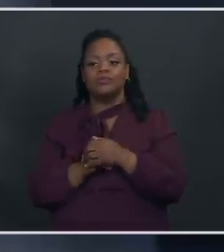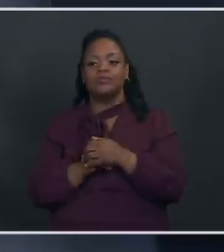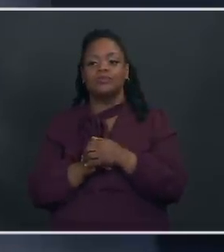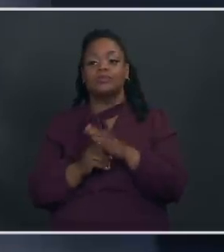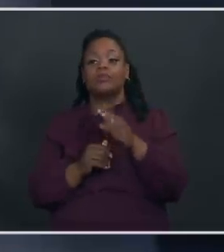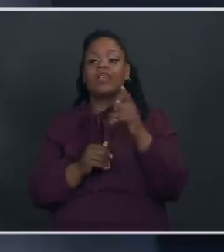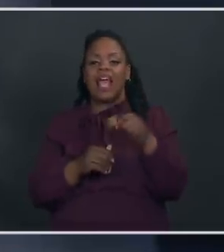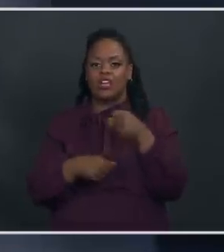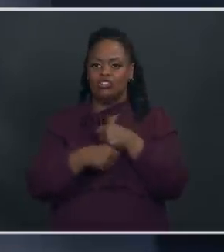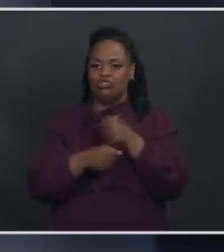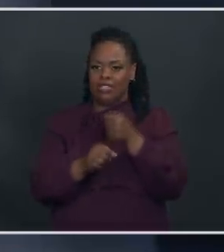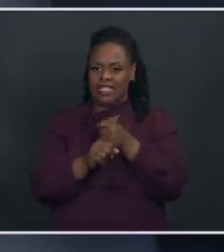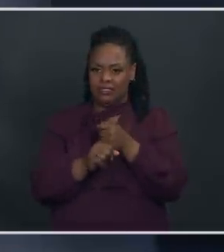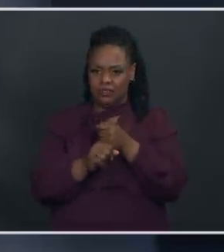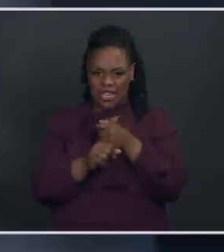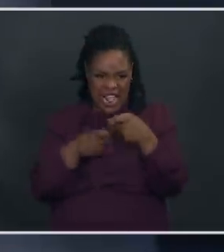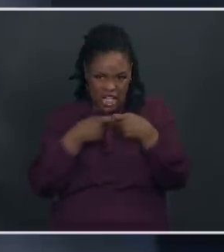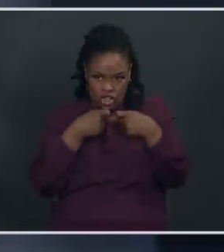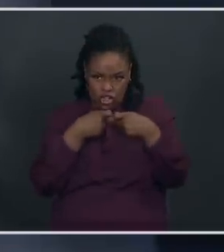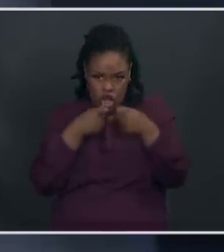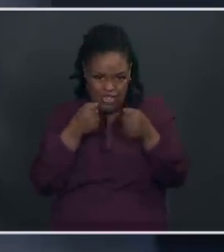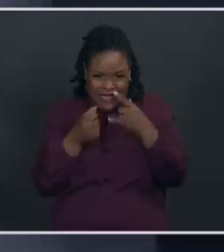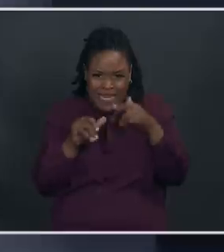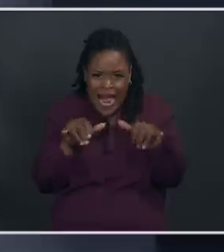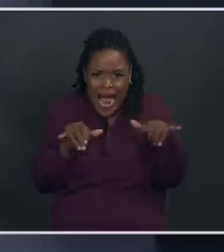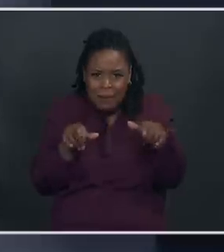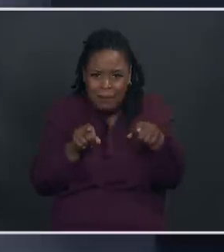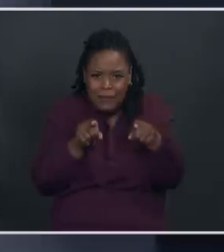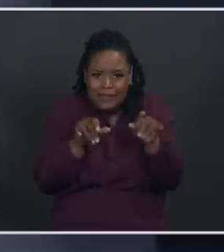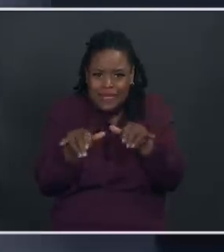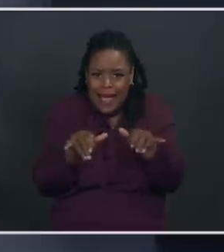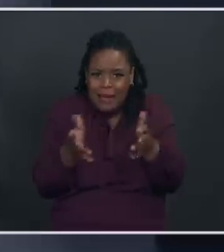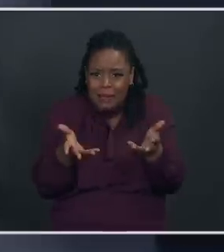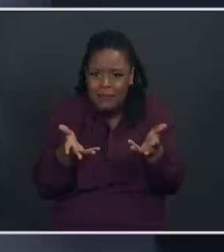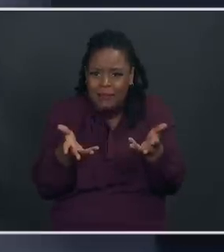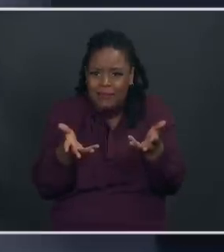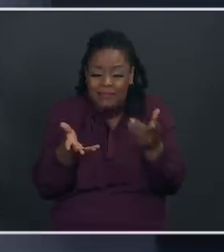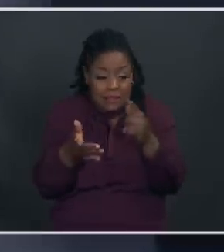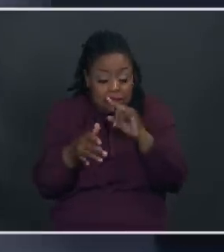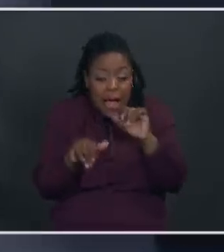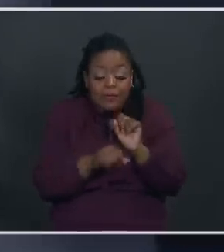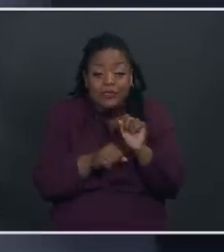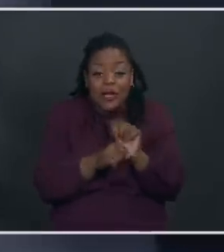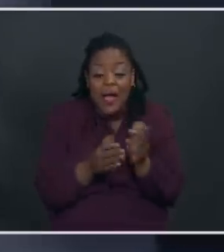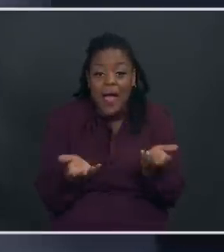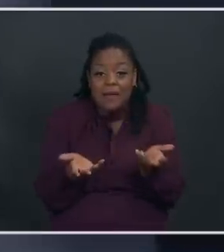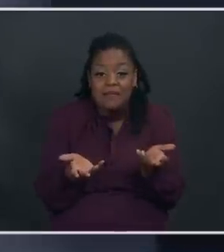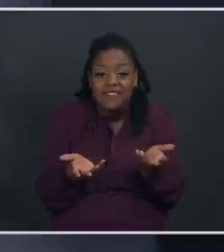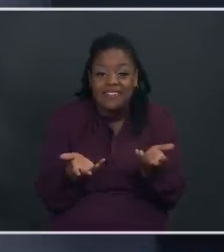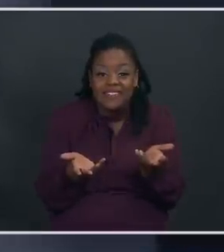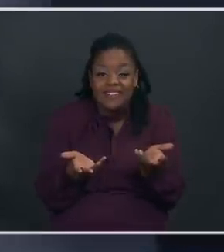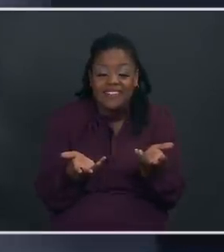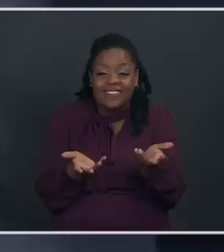having good jobs, having the quality of life. Quality of life will be better when Gina has put her team